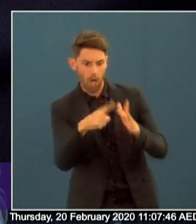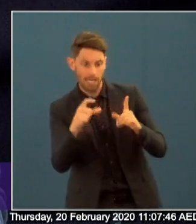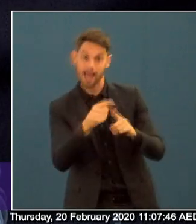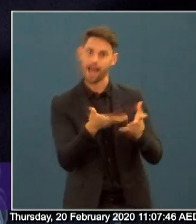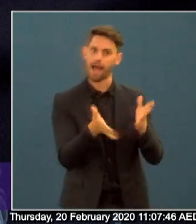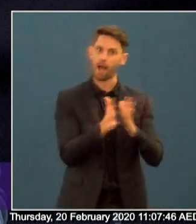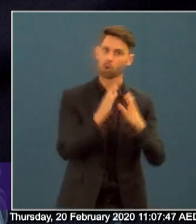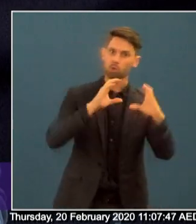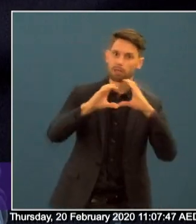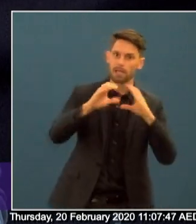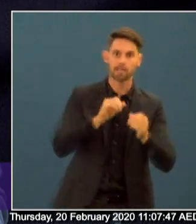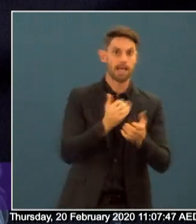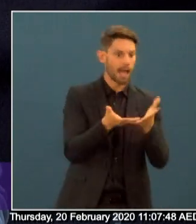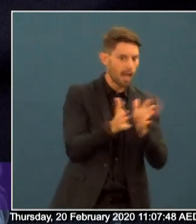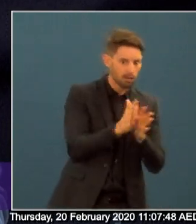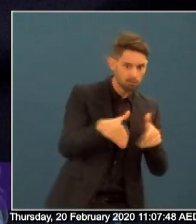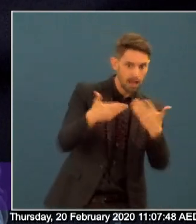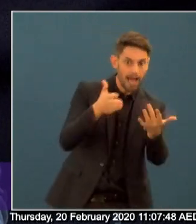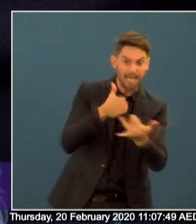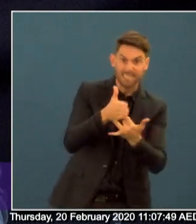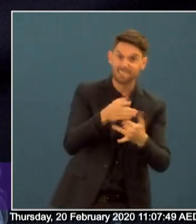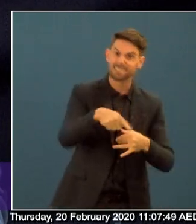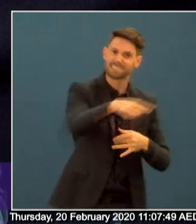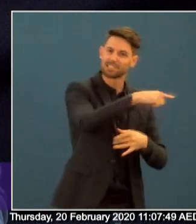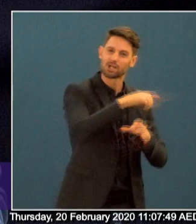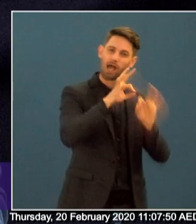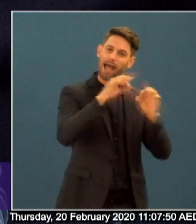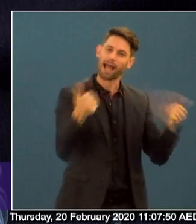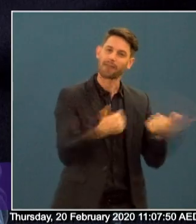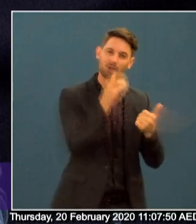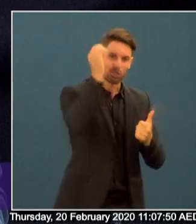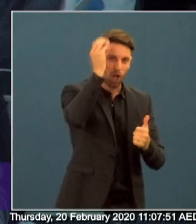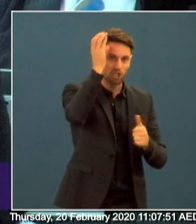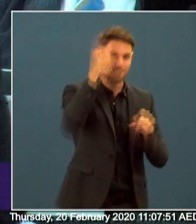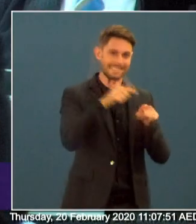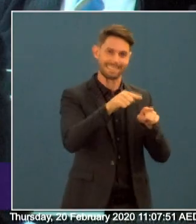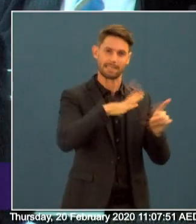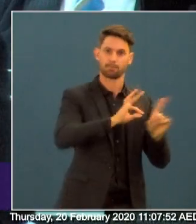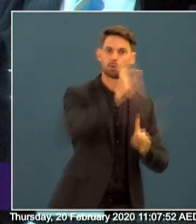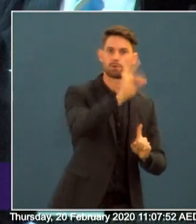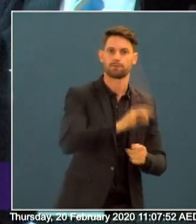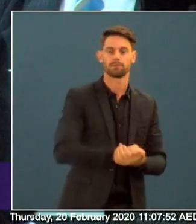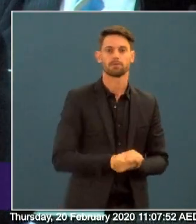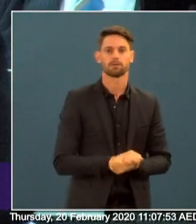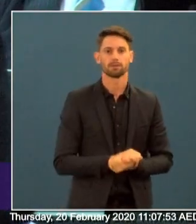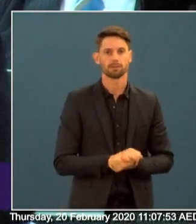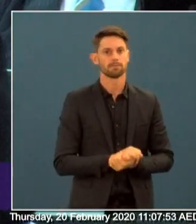or autism or both. And I think this provides a major challenge. Do you think part of it might be that, in terms of a health